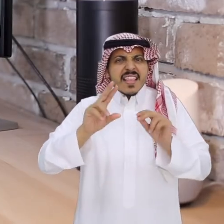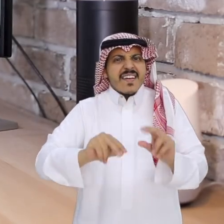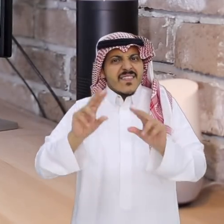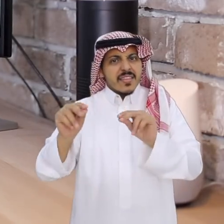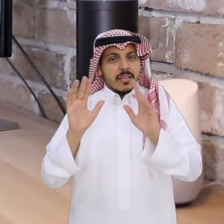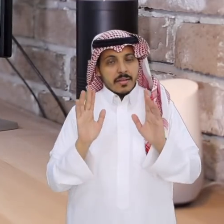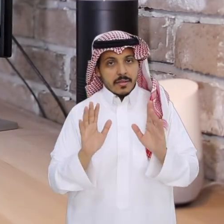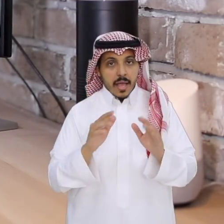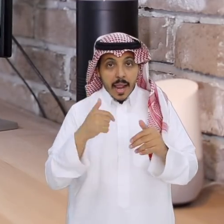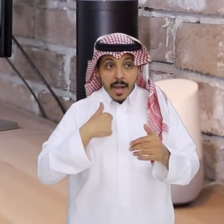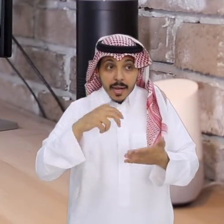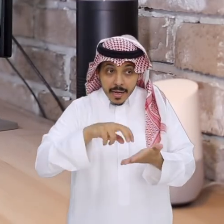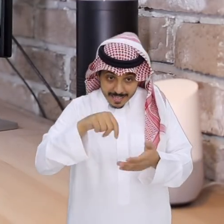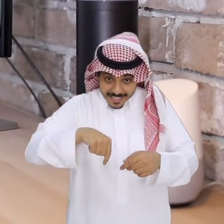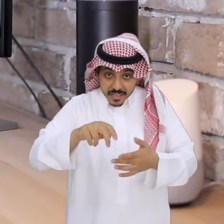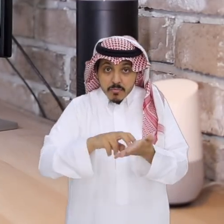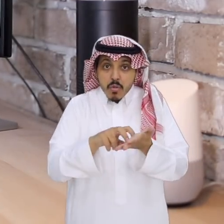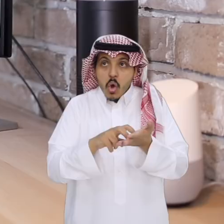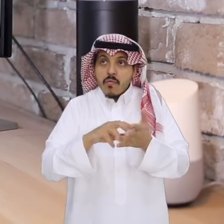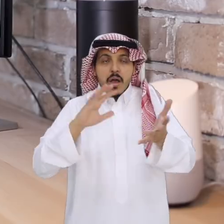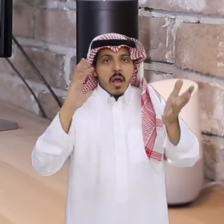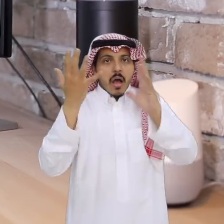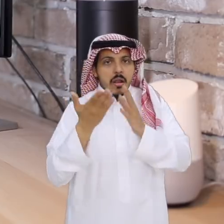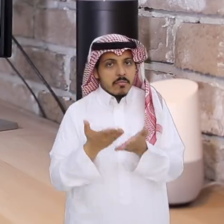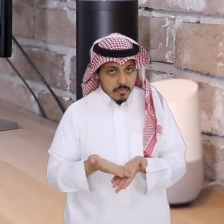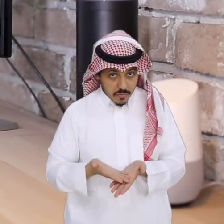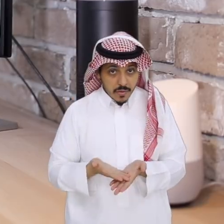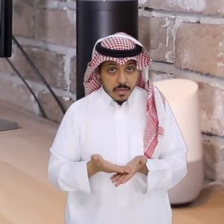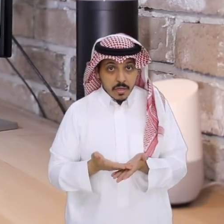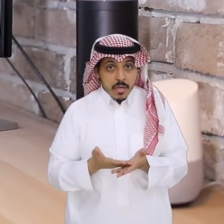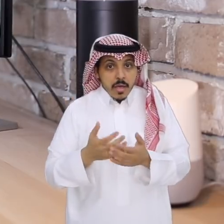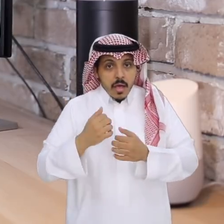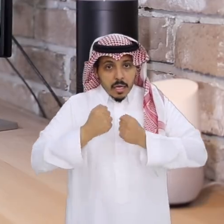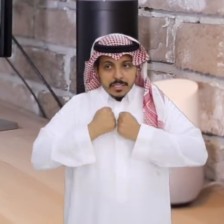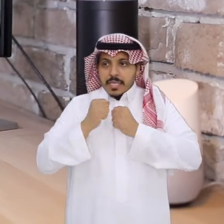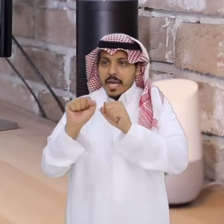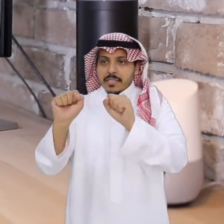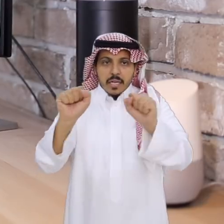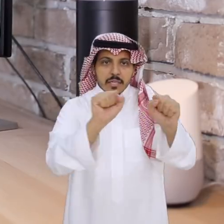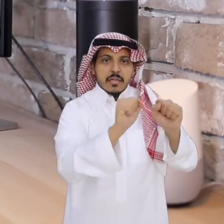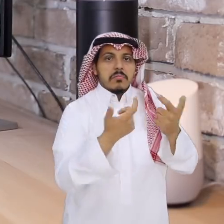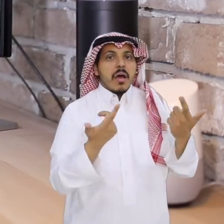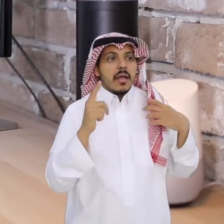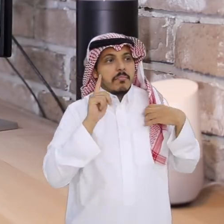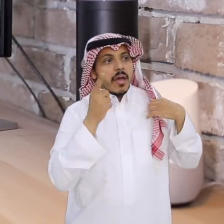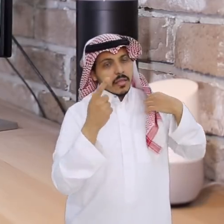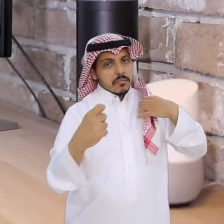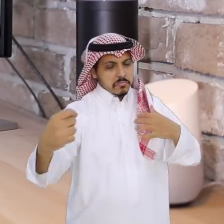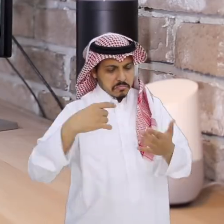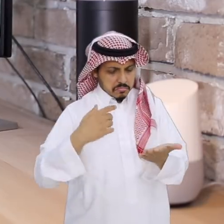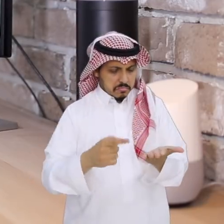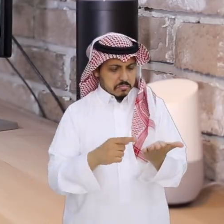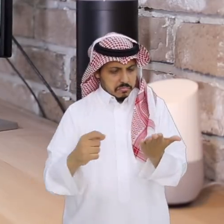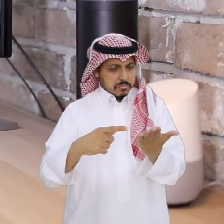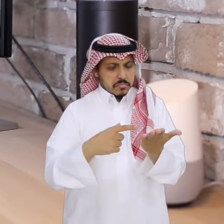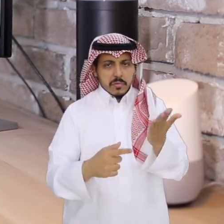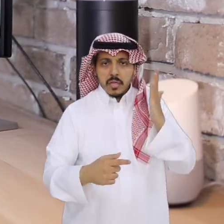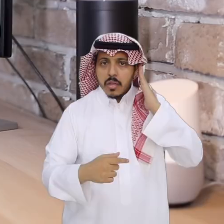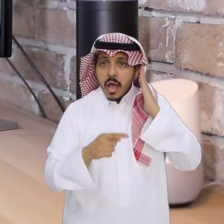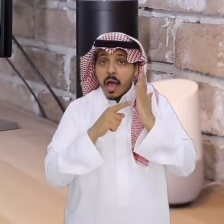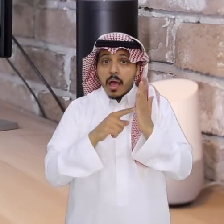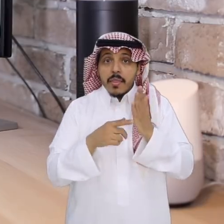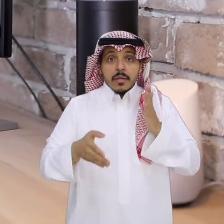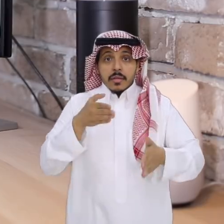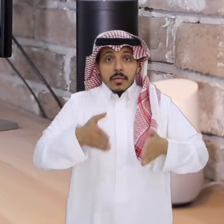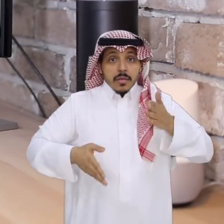There are international concerns about it. If AI called, will you have the right to know who is on the other end?